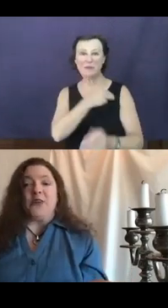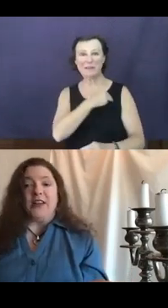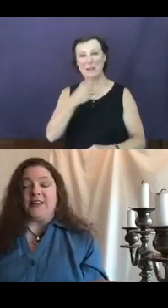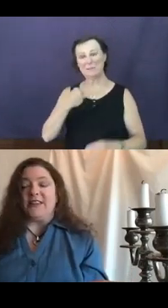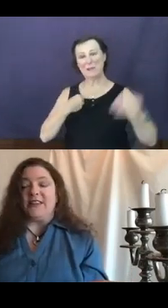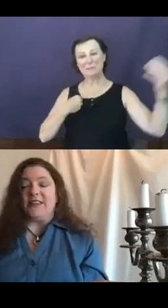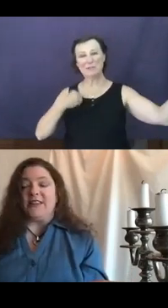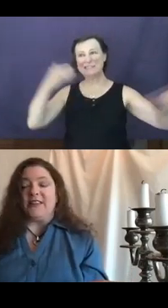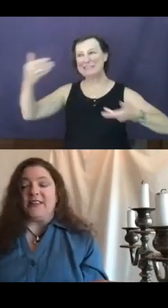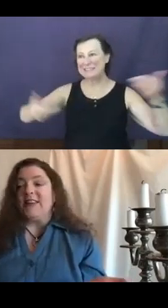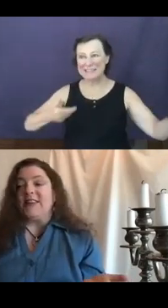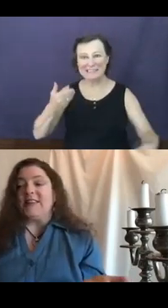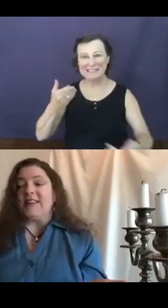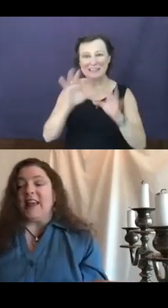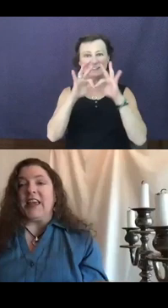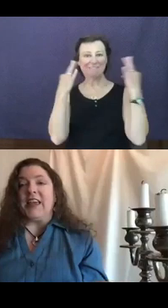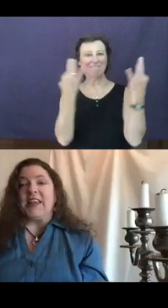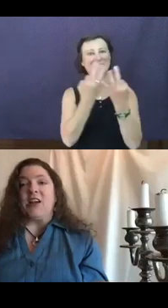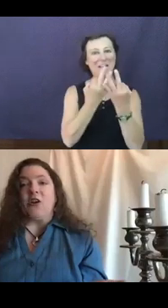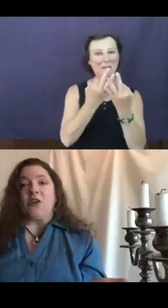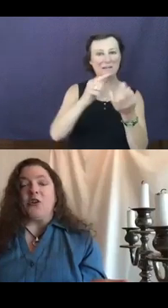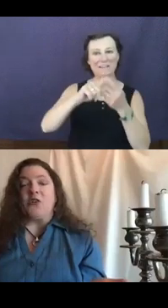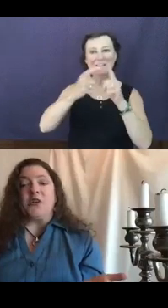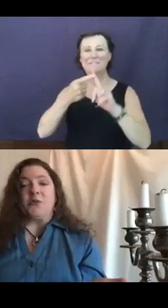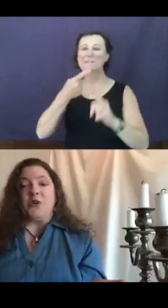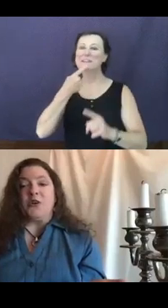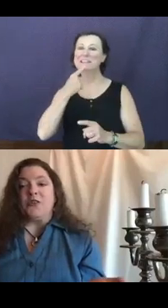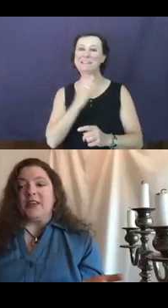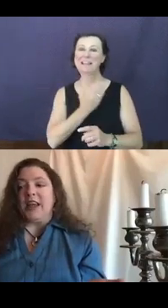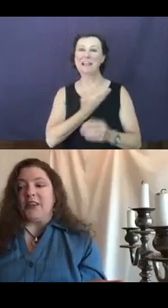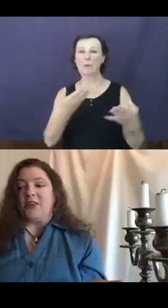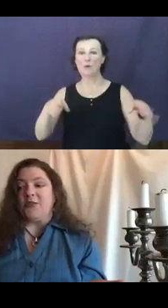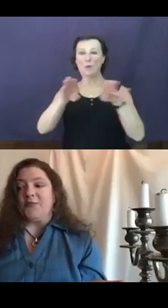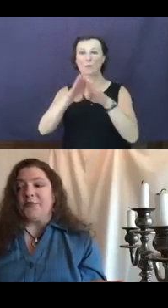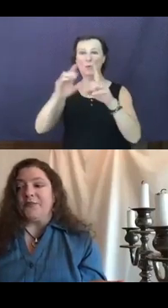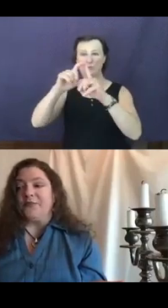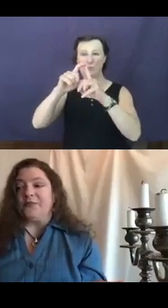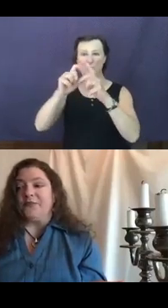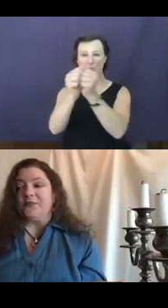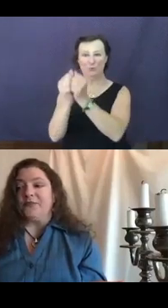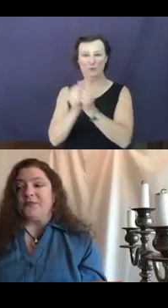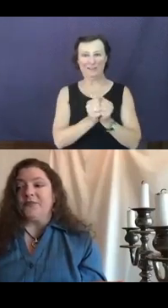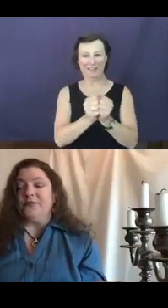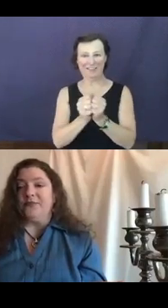friends, saying our closing words together: